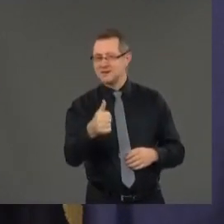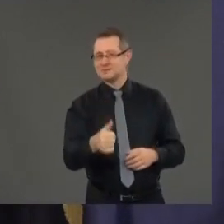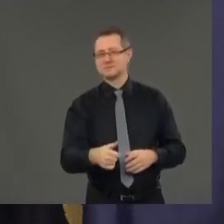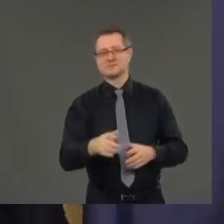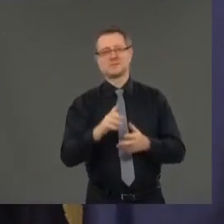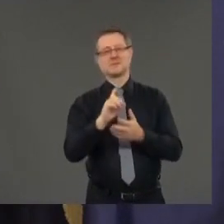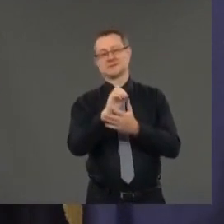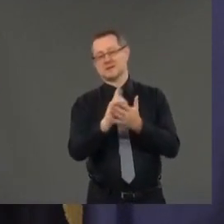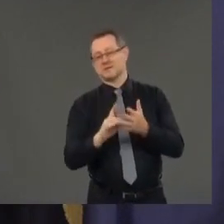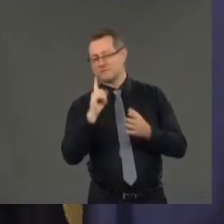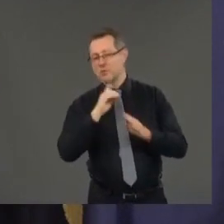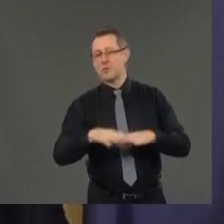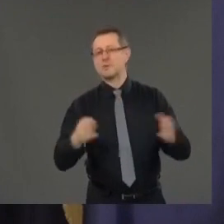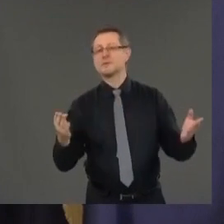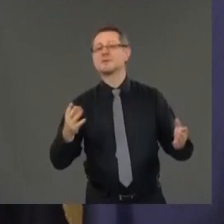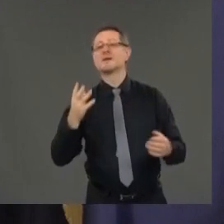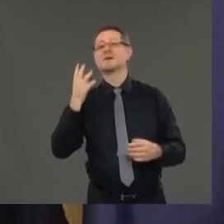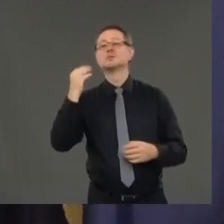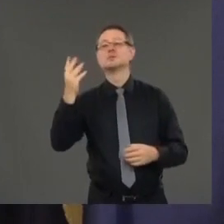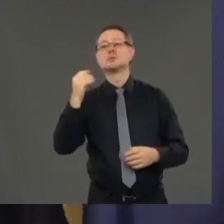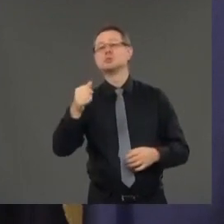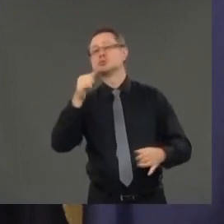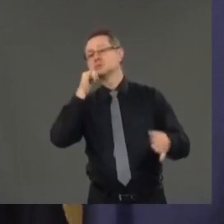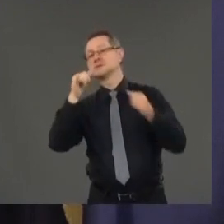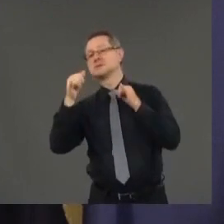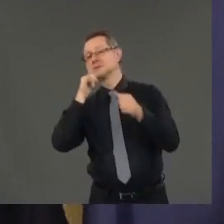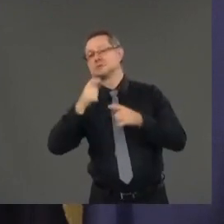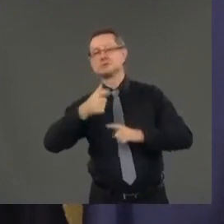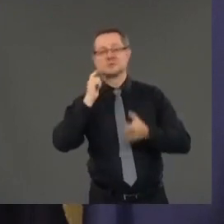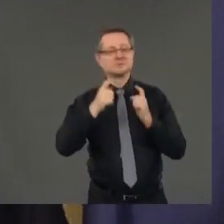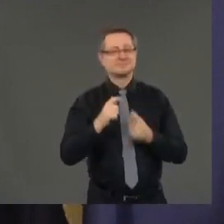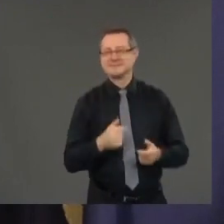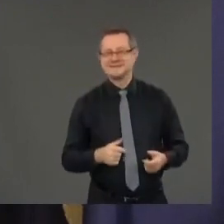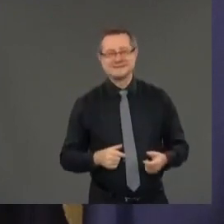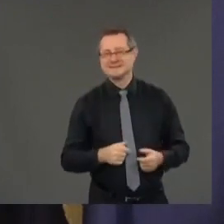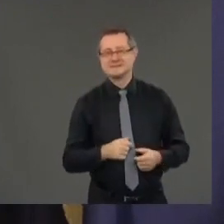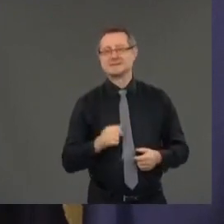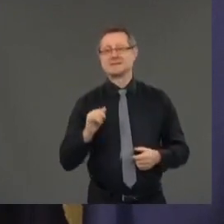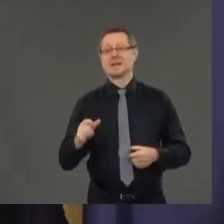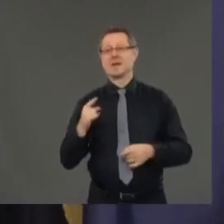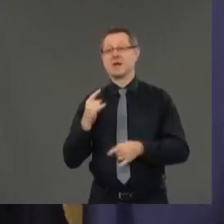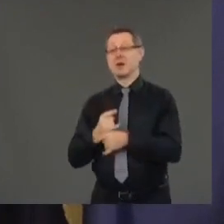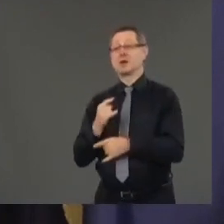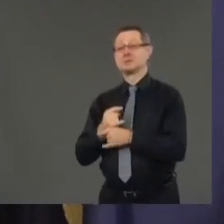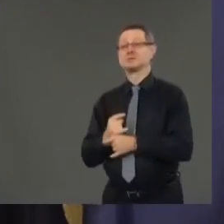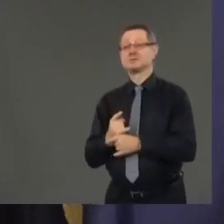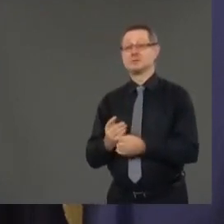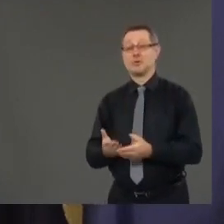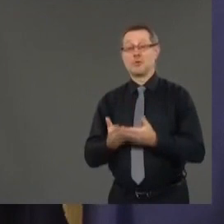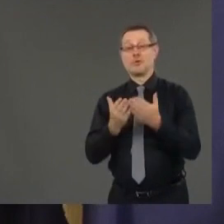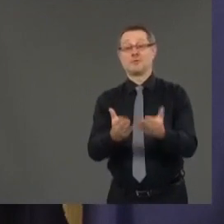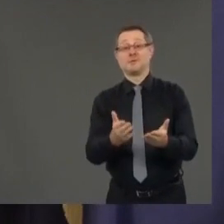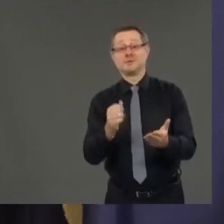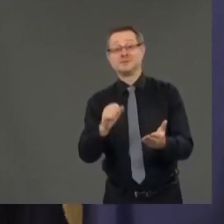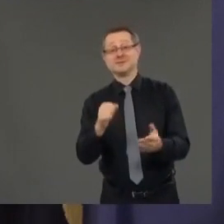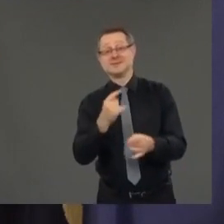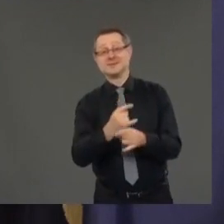BUT IT WAS FOR OUTDOOR DINING.